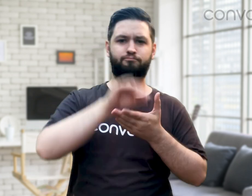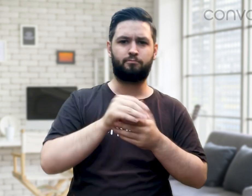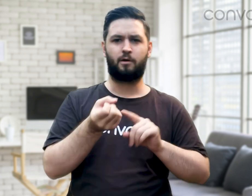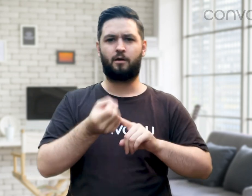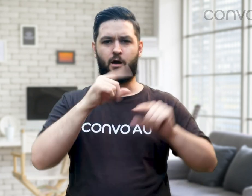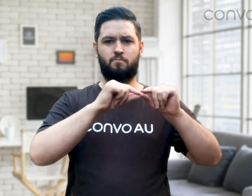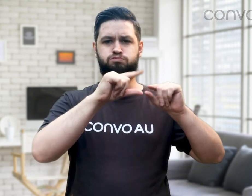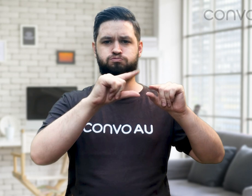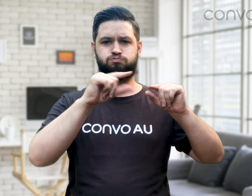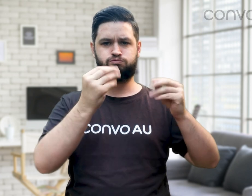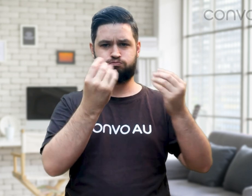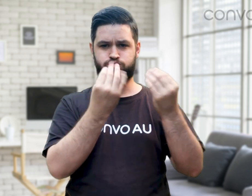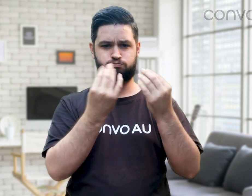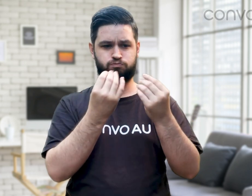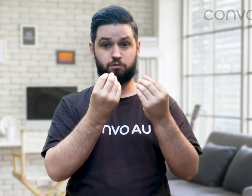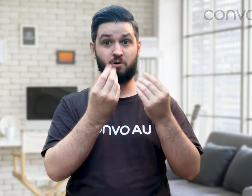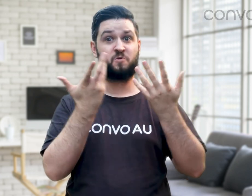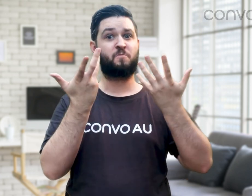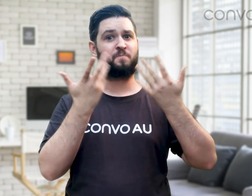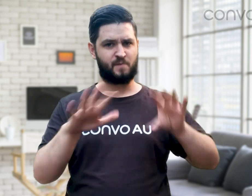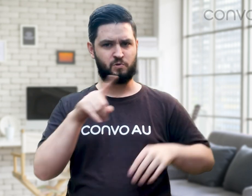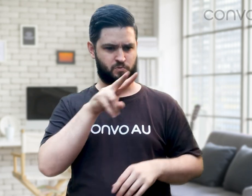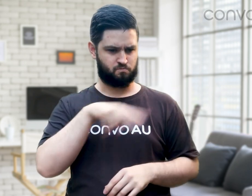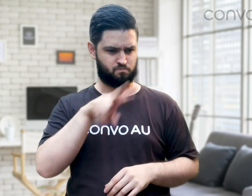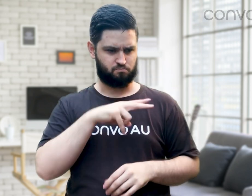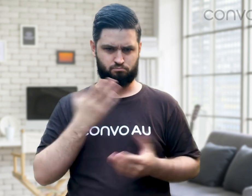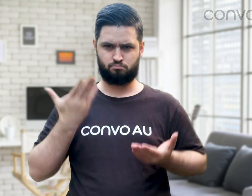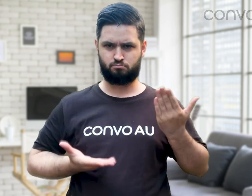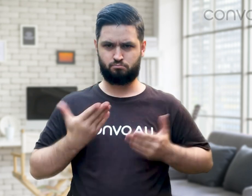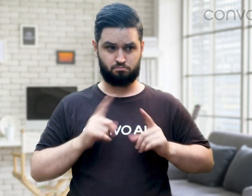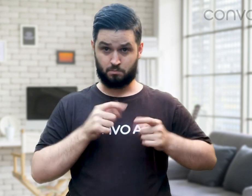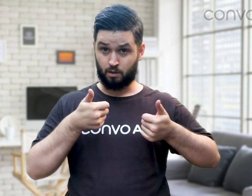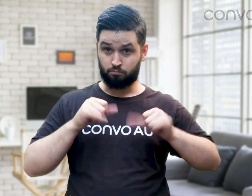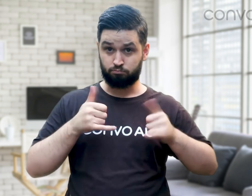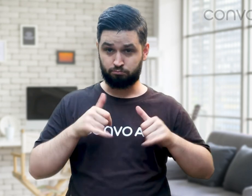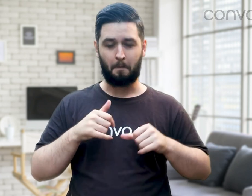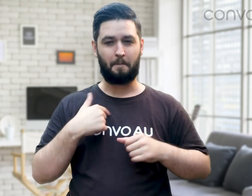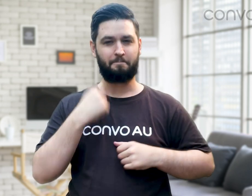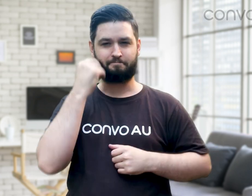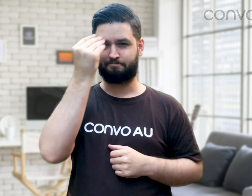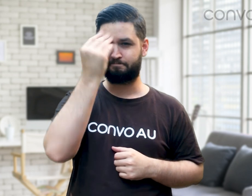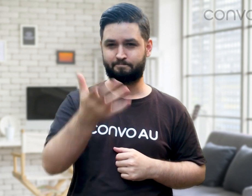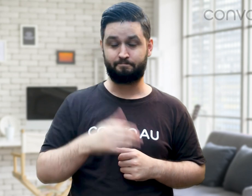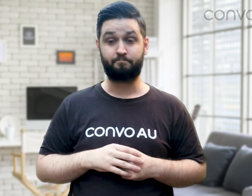So how do you understand the data once the calculations are finished? I’ll explain now!